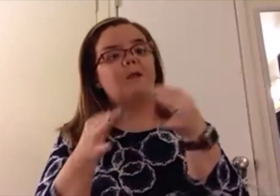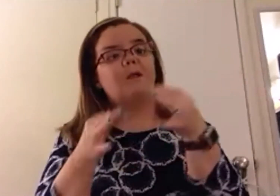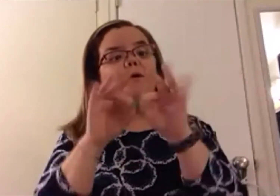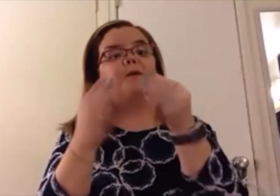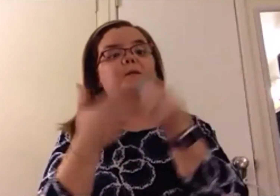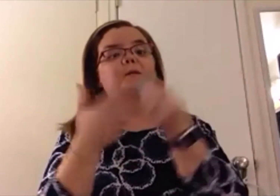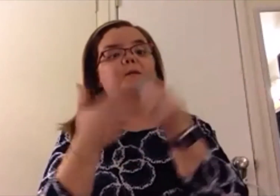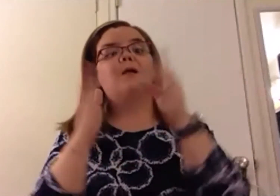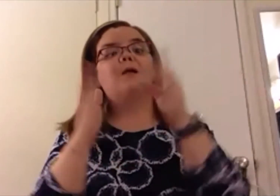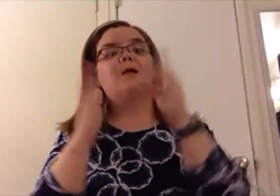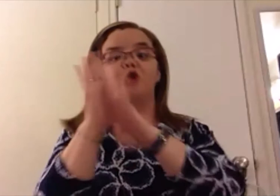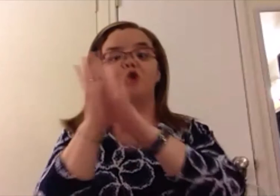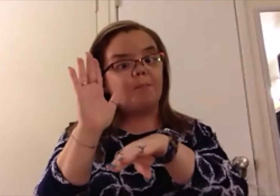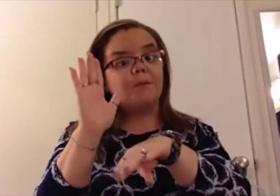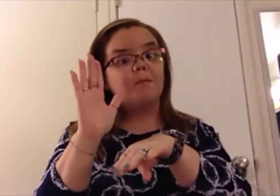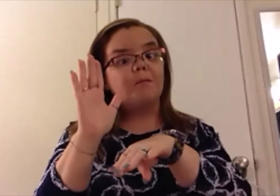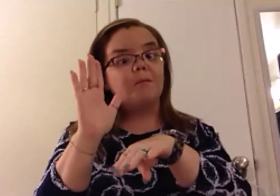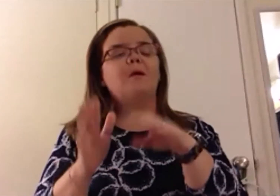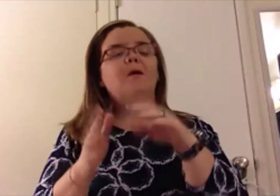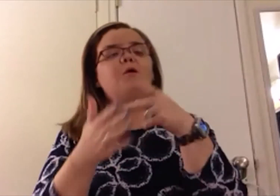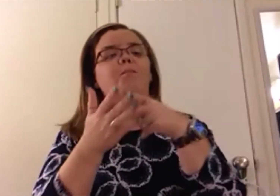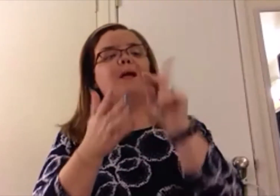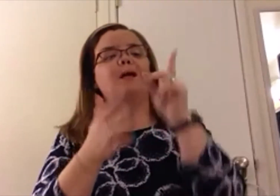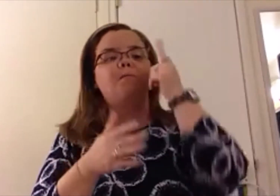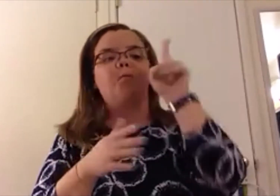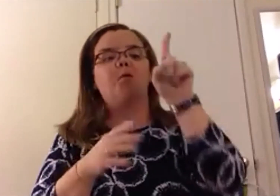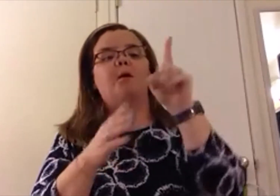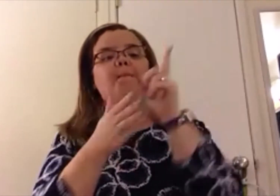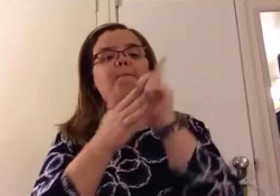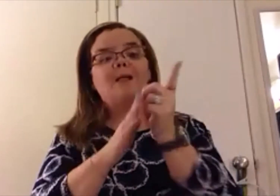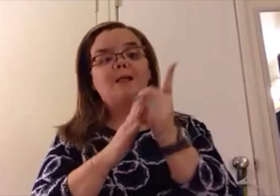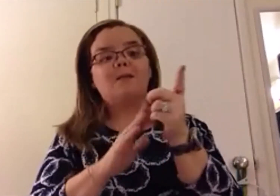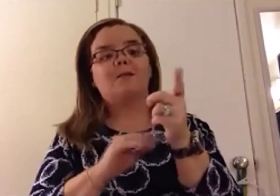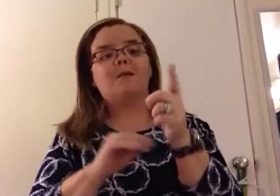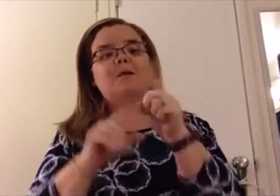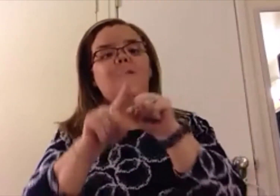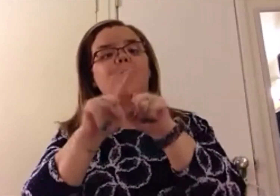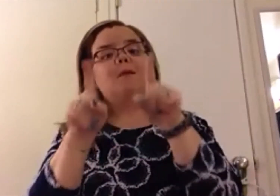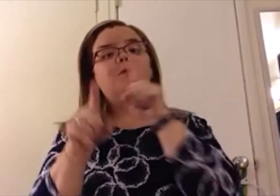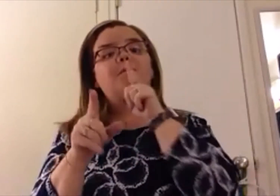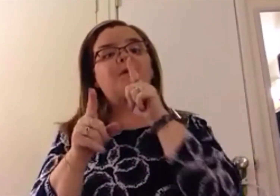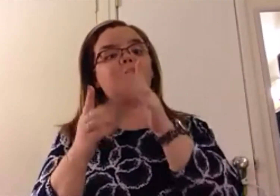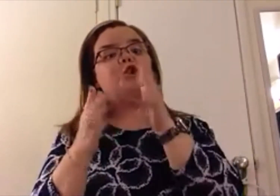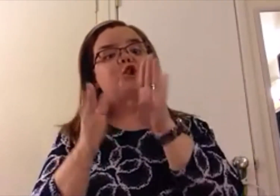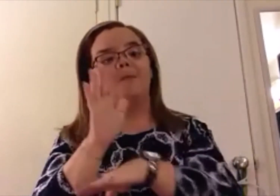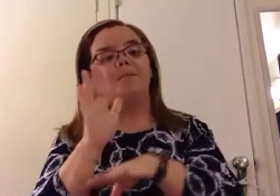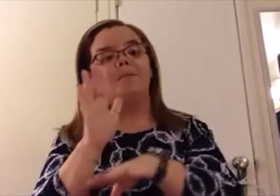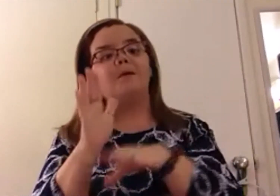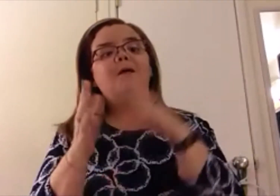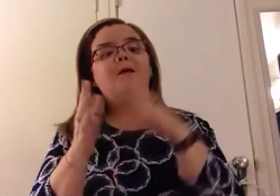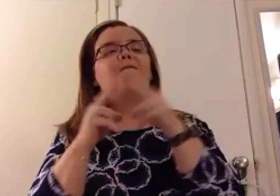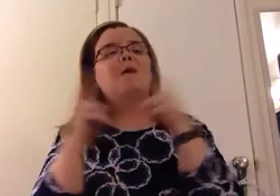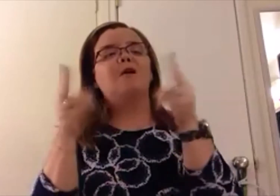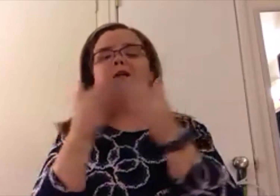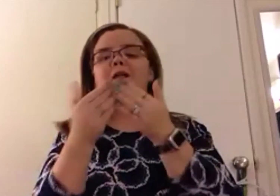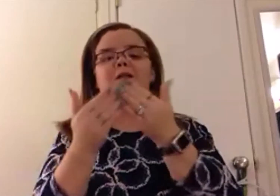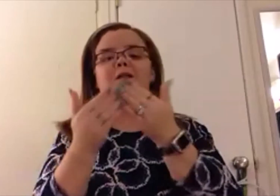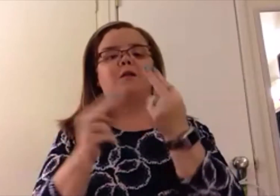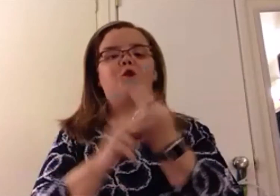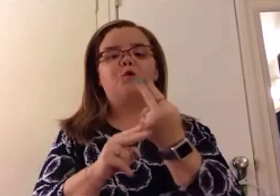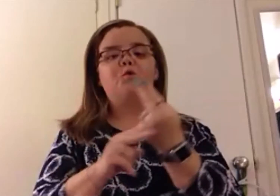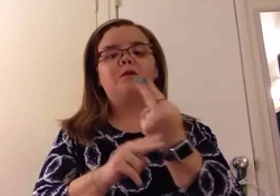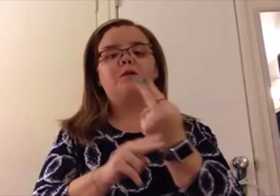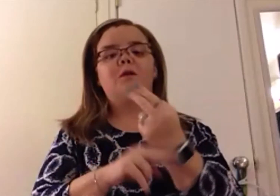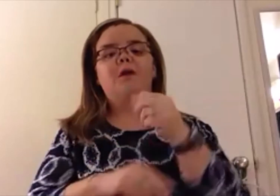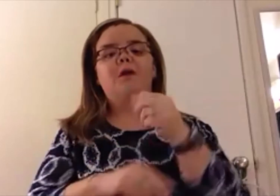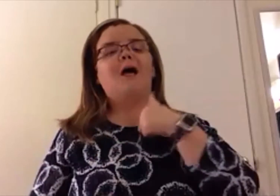worth the money it's cheap you pay for minutes but it's very cheap and very easy to use i